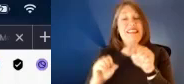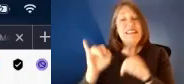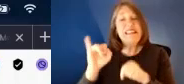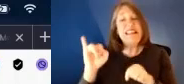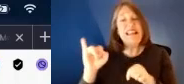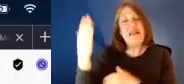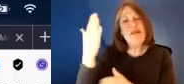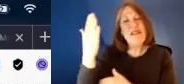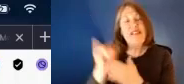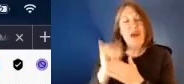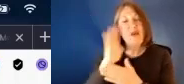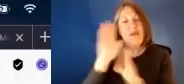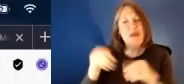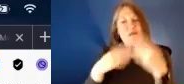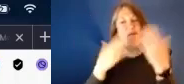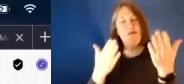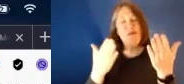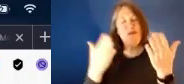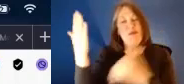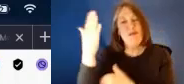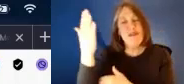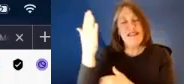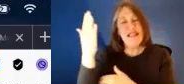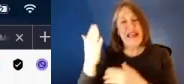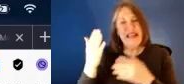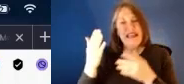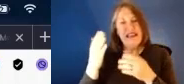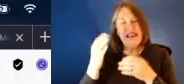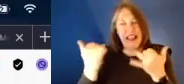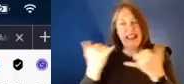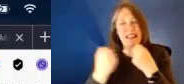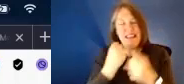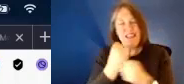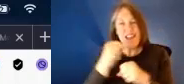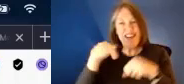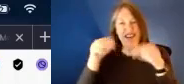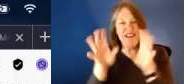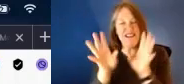that will be presented at this year's conference. 06:48:02 >> FELICE LEVINE: Rick, let me just